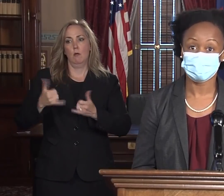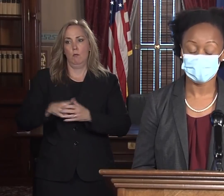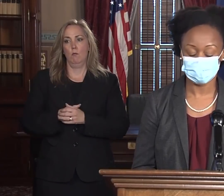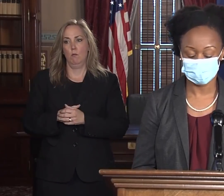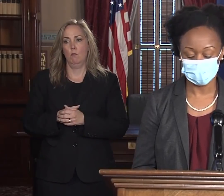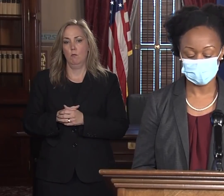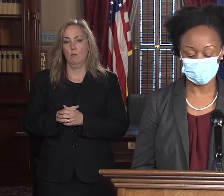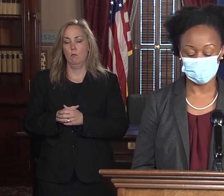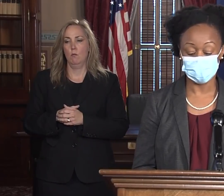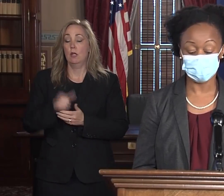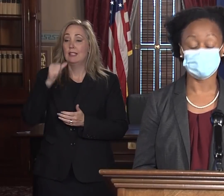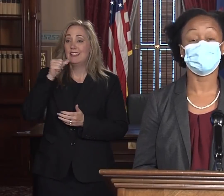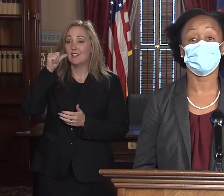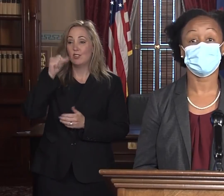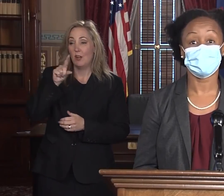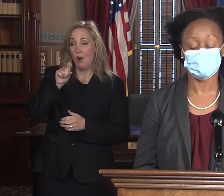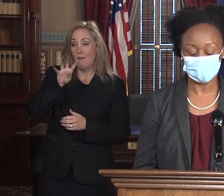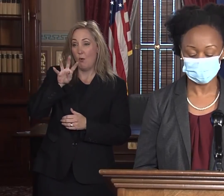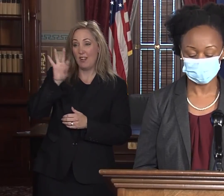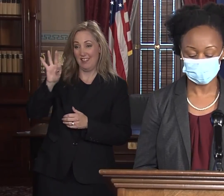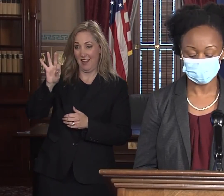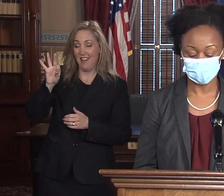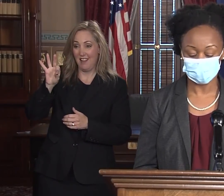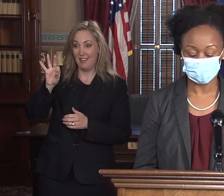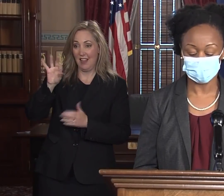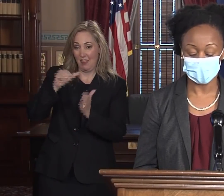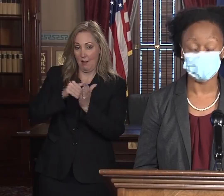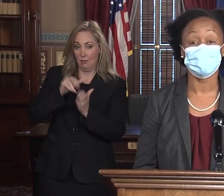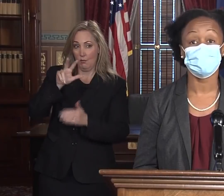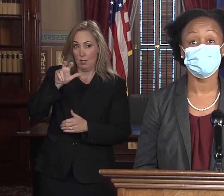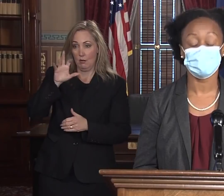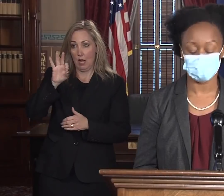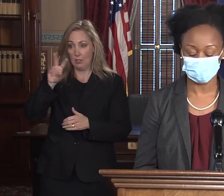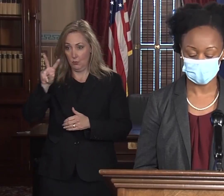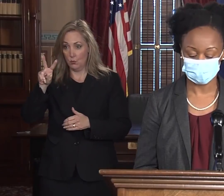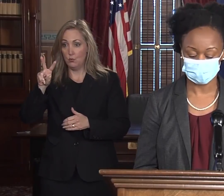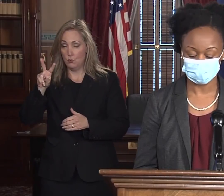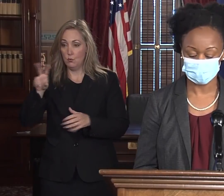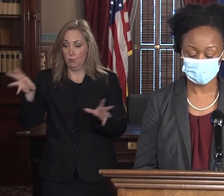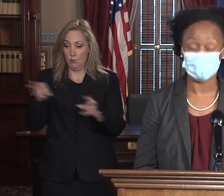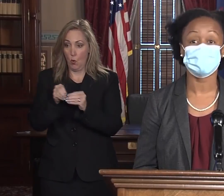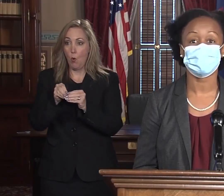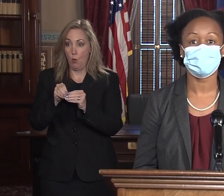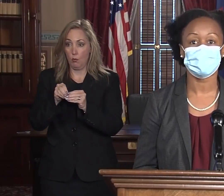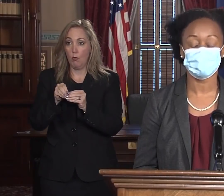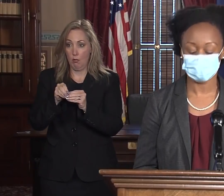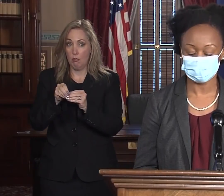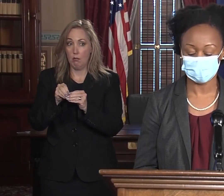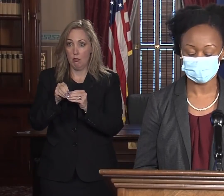MANY OTHER STATES, BUT WE HAVE MANY REASONS TO BE CONCERNED.